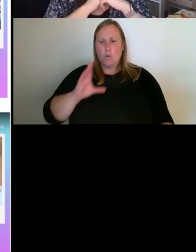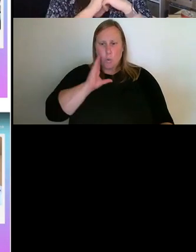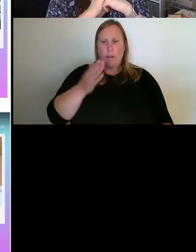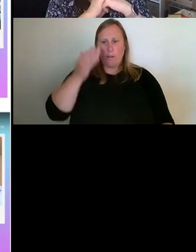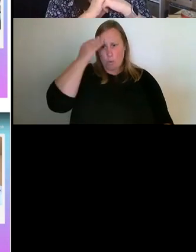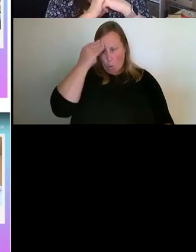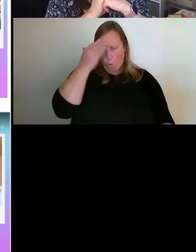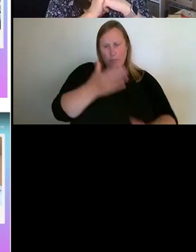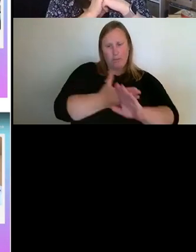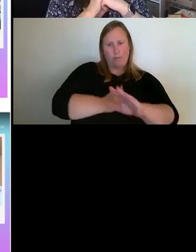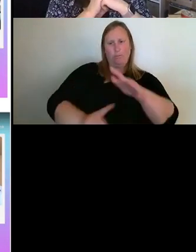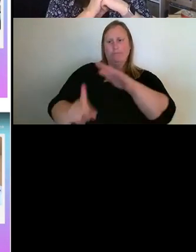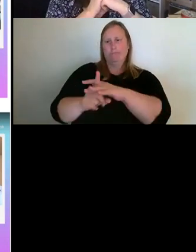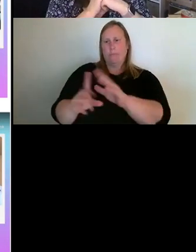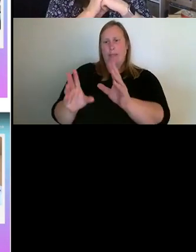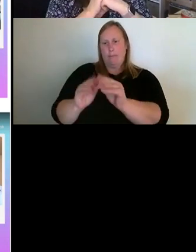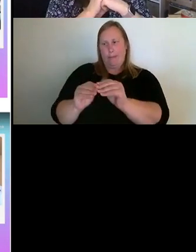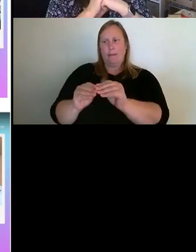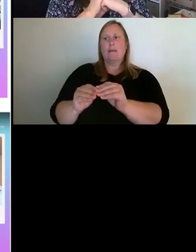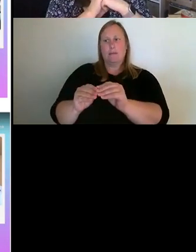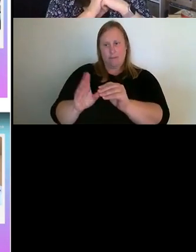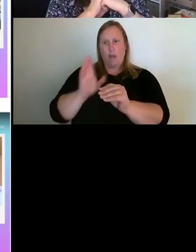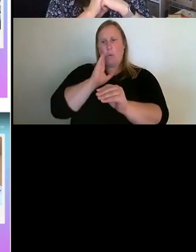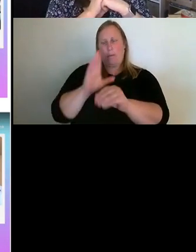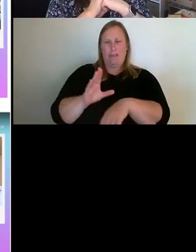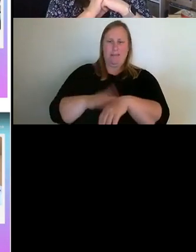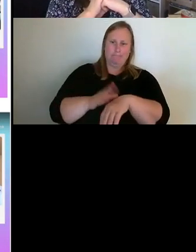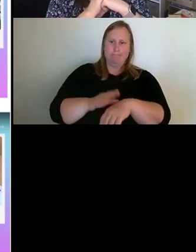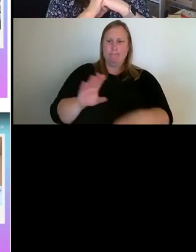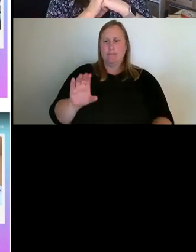As I thought about this and dove deep, one person